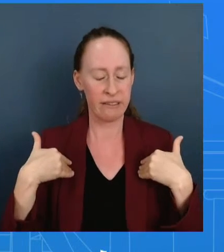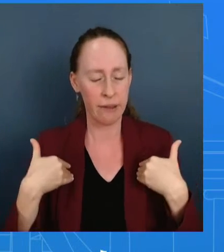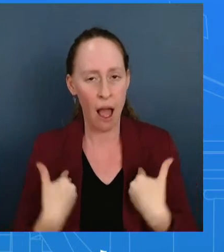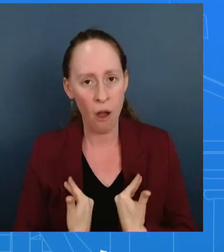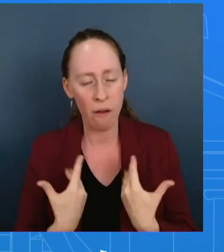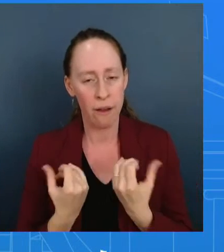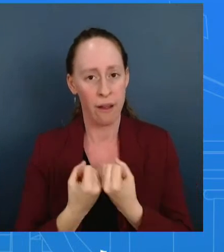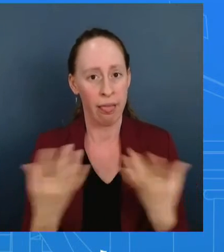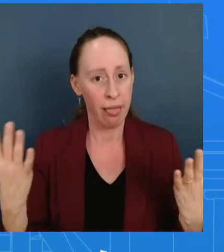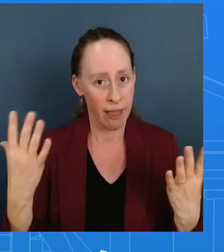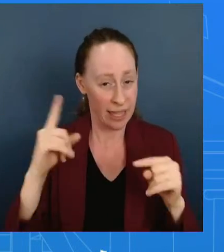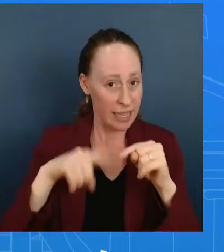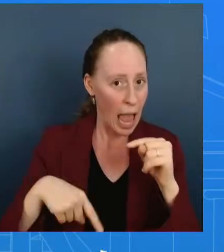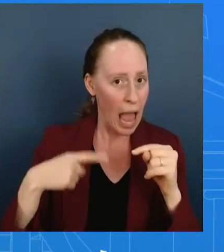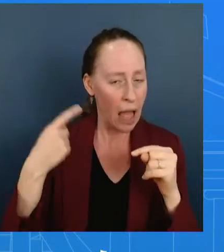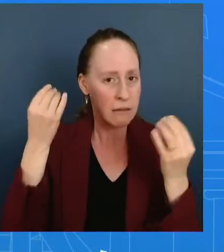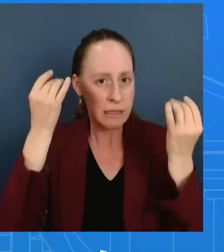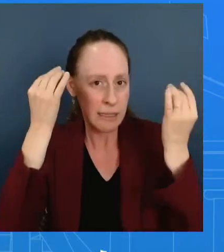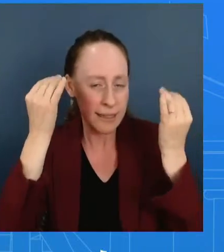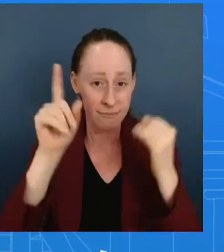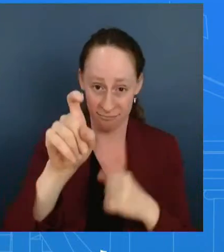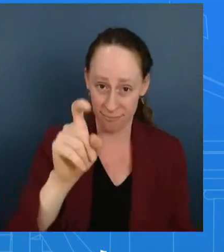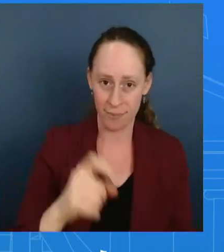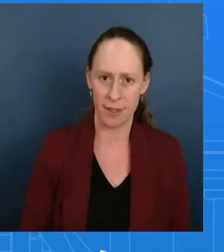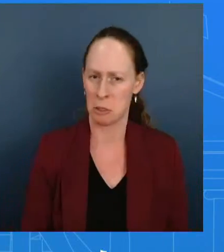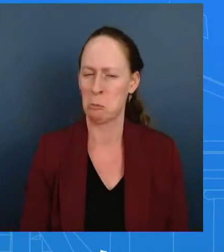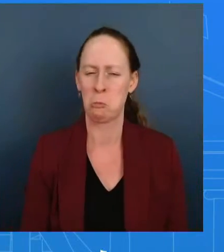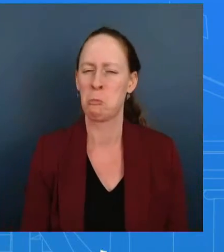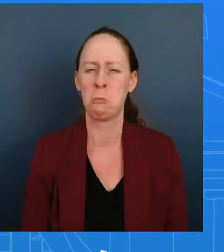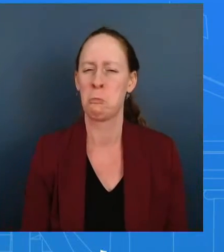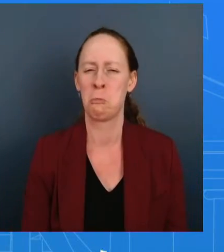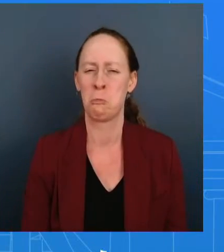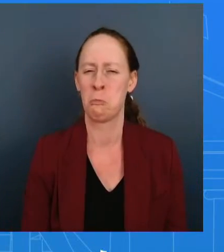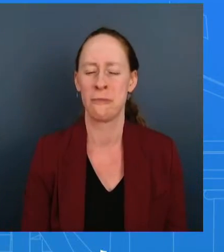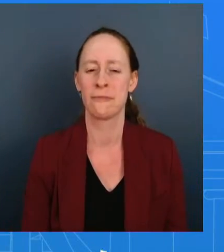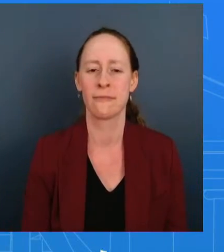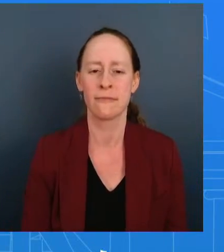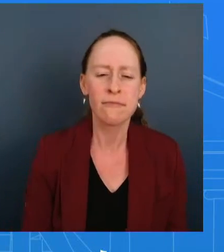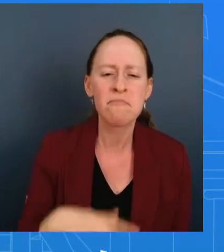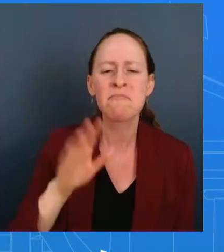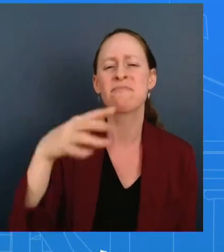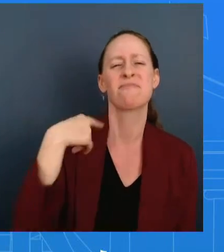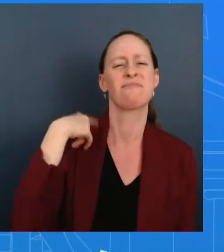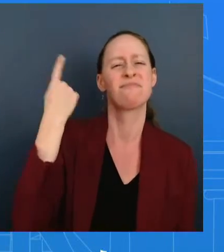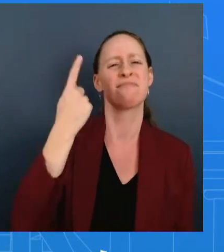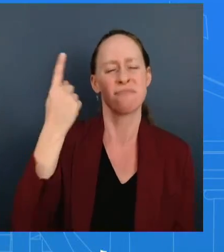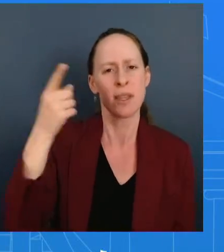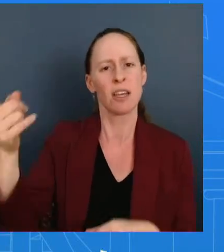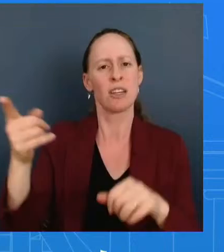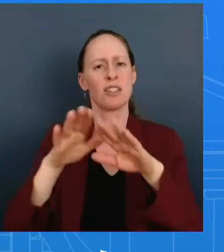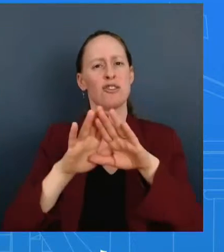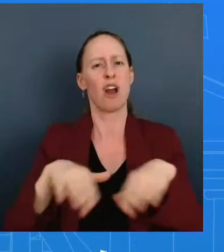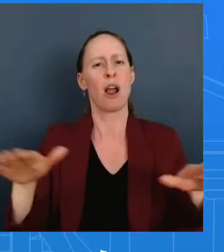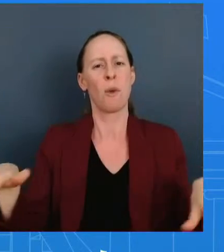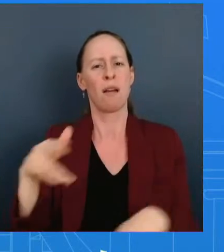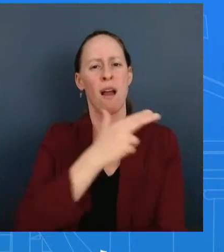largest children's hospital, as you noted. Do you believe the timing of these strikes is meant to send a message to NATO ahead of this week's summit?